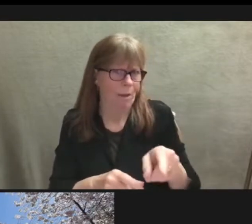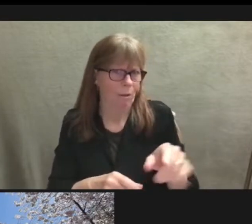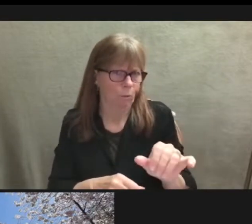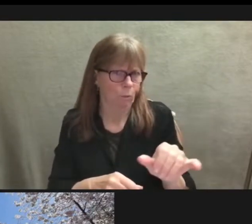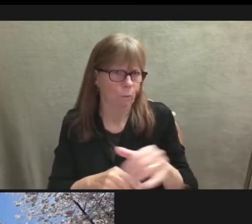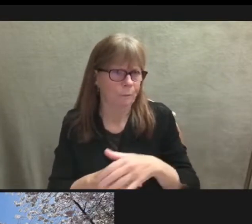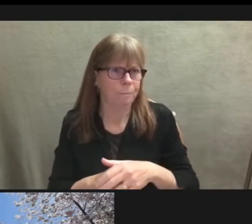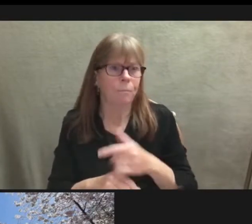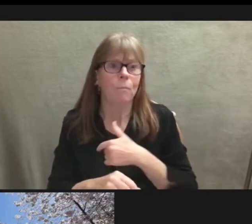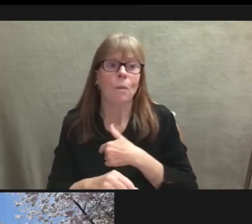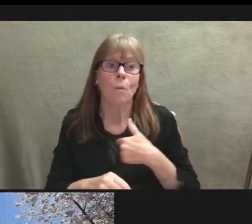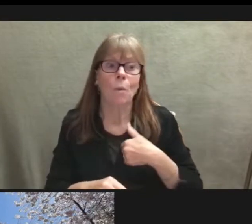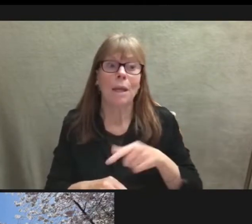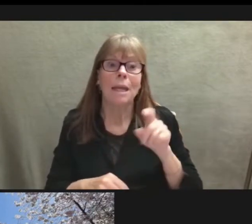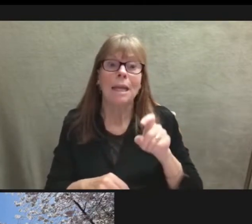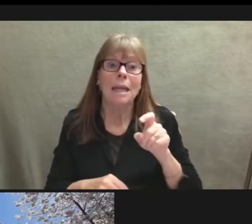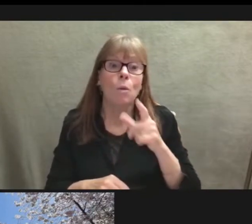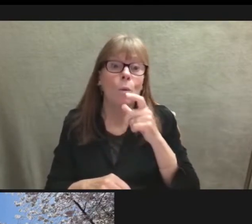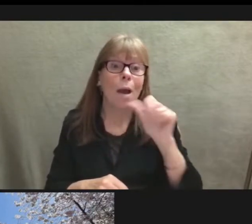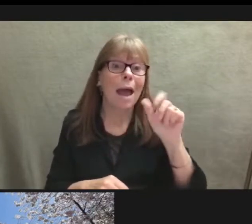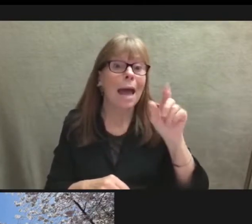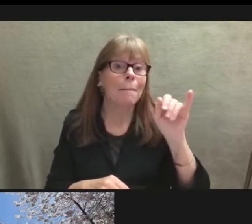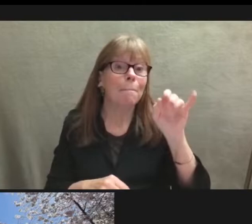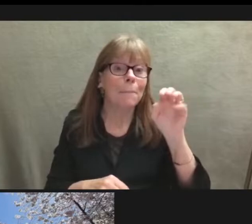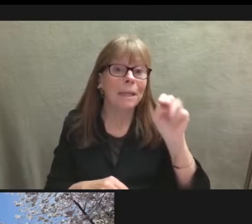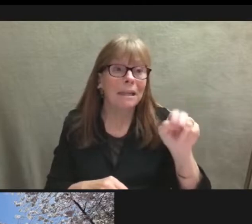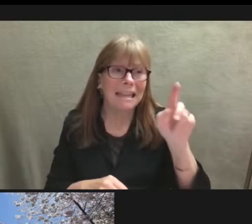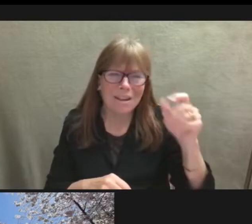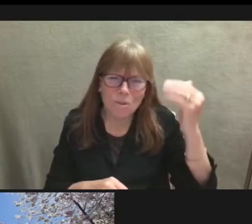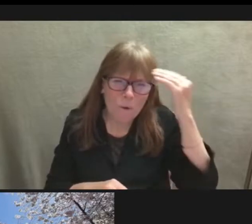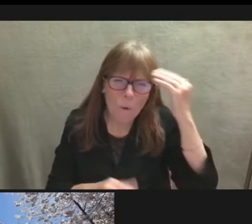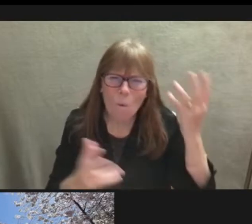need our administrators to know what the issues are [that are] affecting people with disabilities.